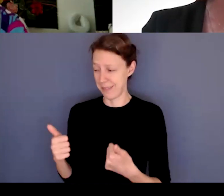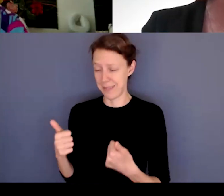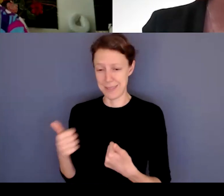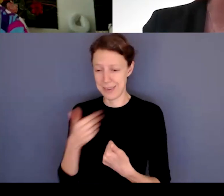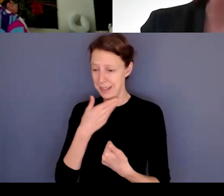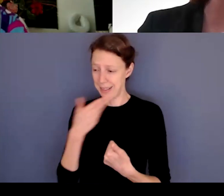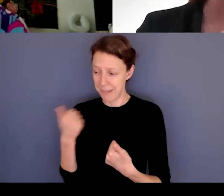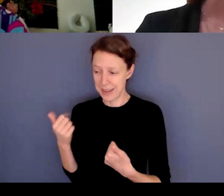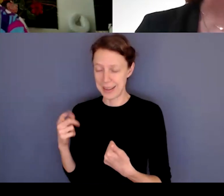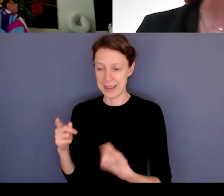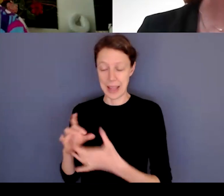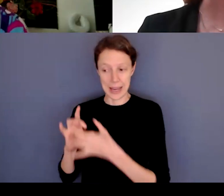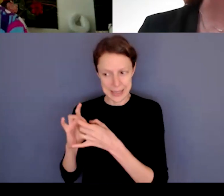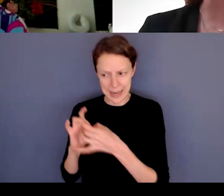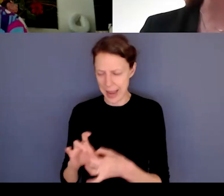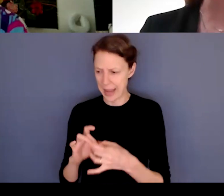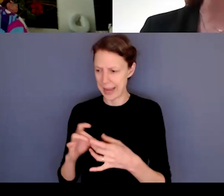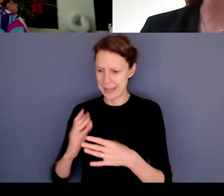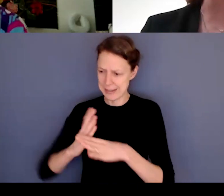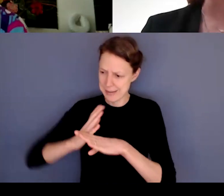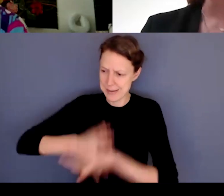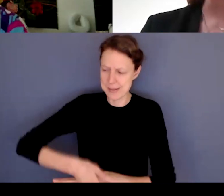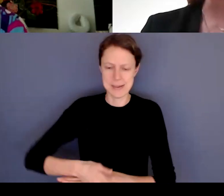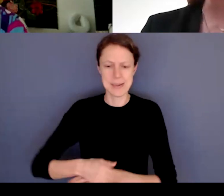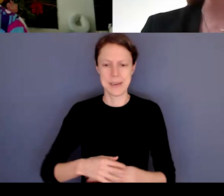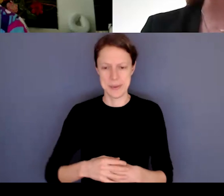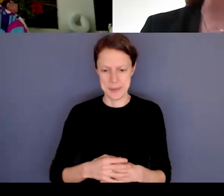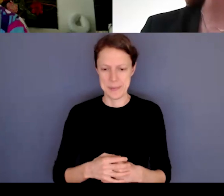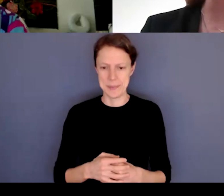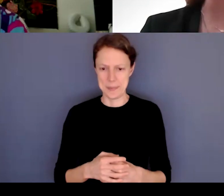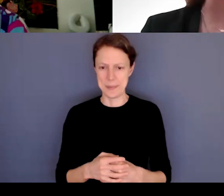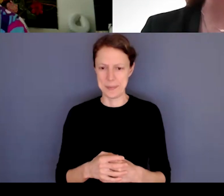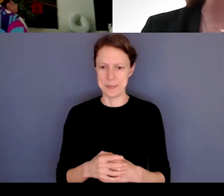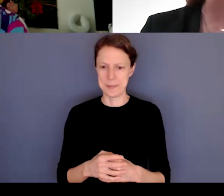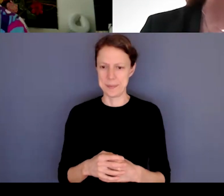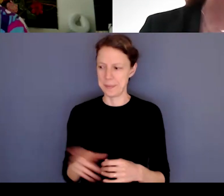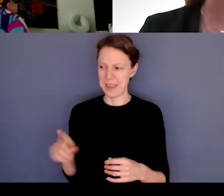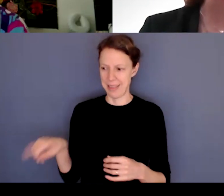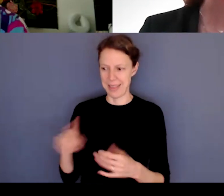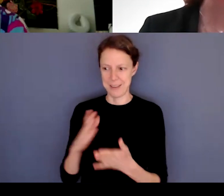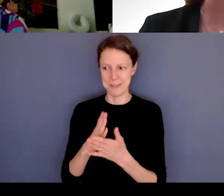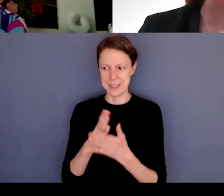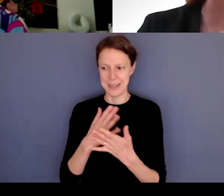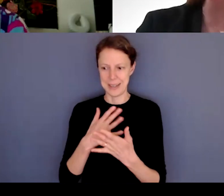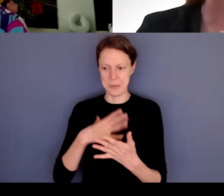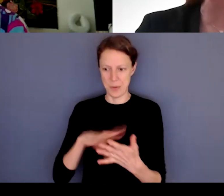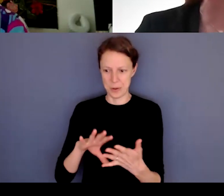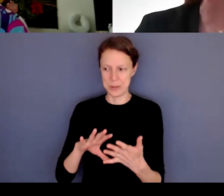they do such a good job. And they really do want to get information out there in kind of the easiest and really